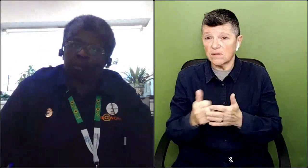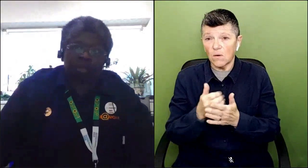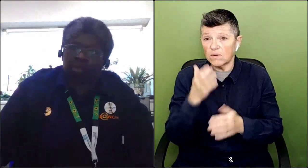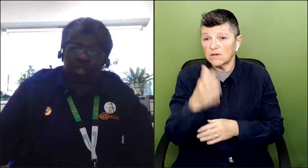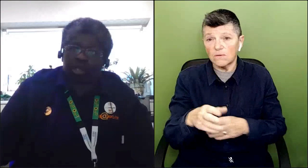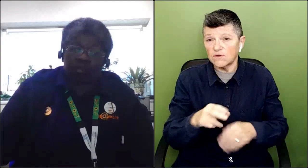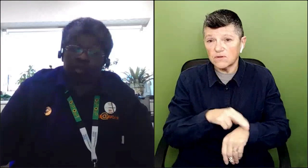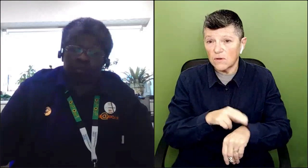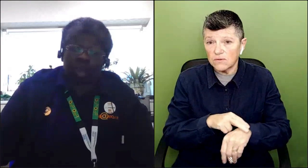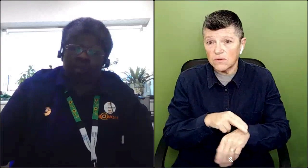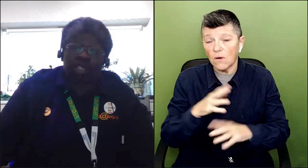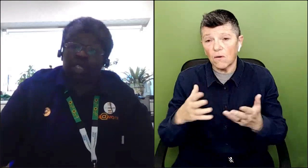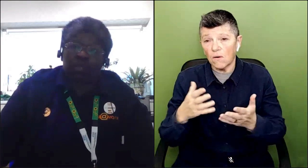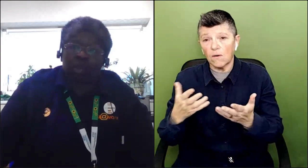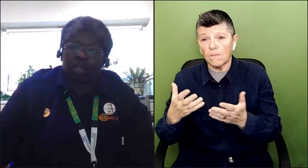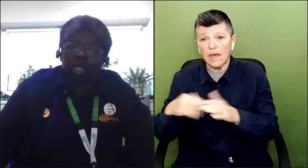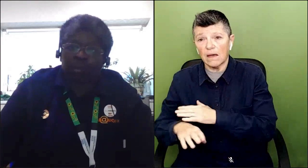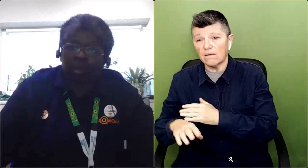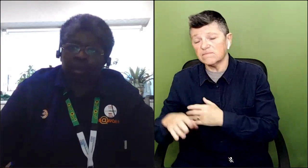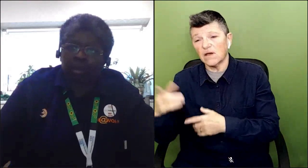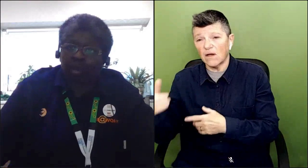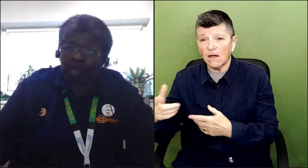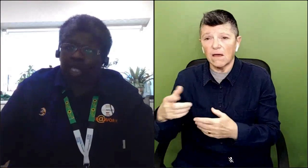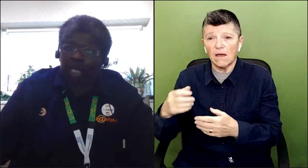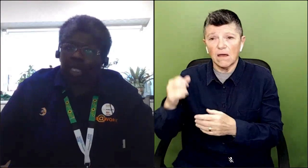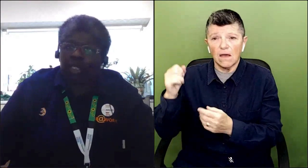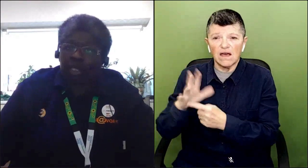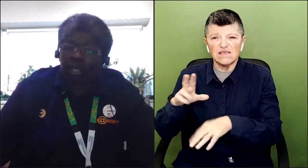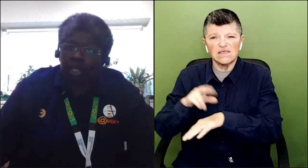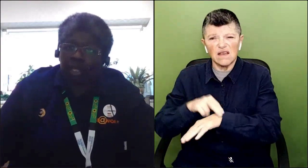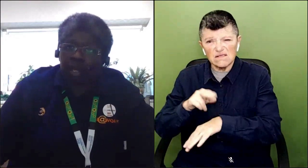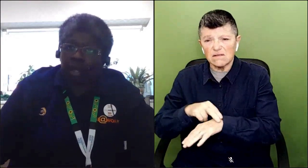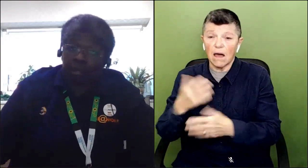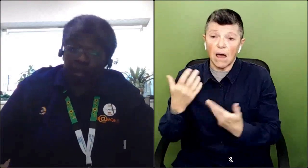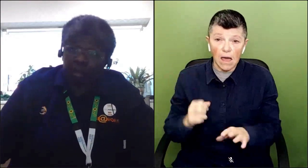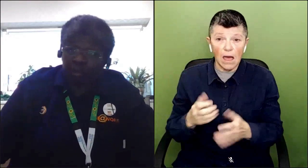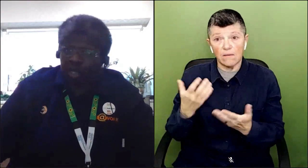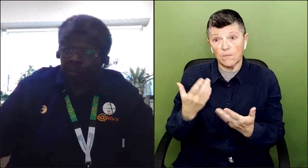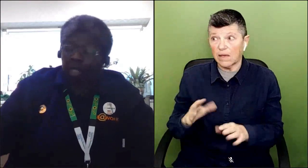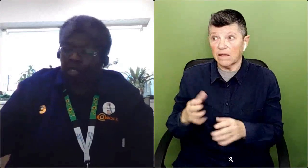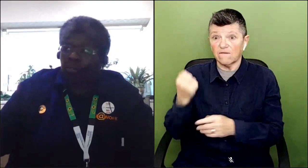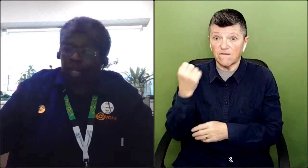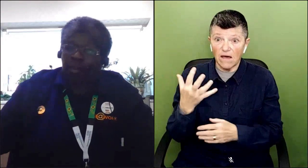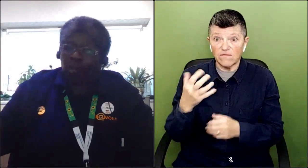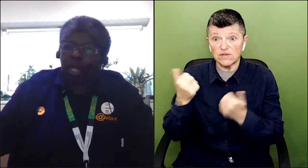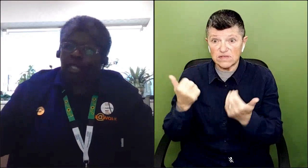I've been under five or six at one time over the years, and you know, it's in black and